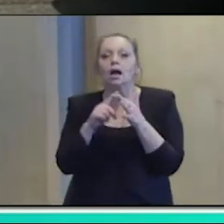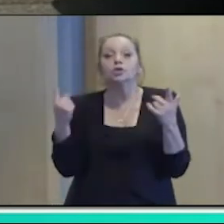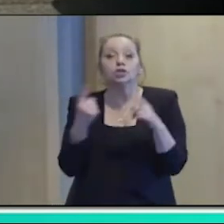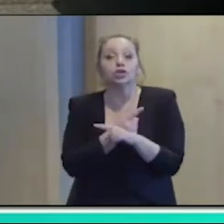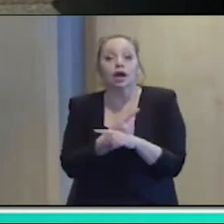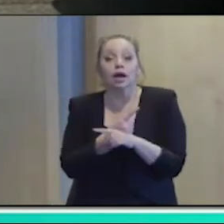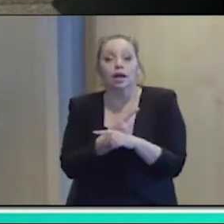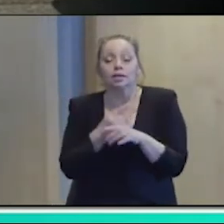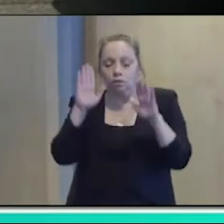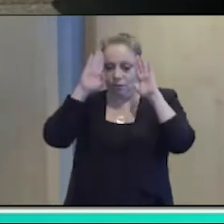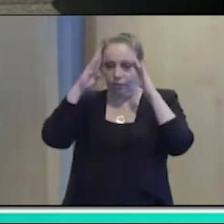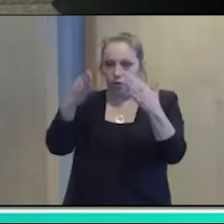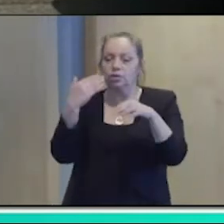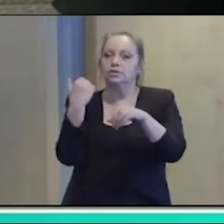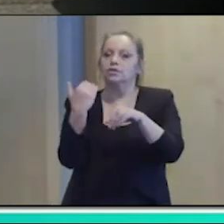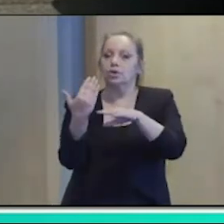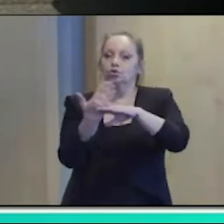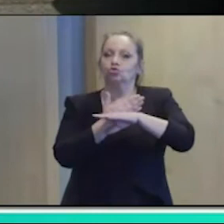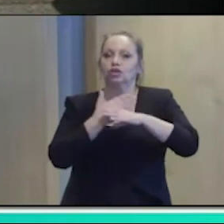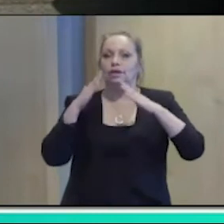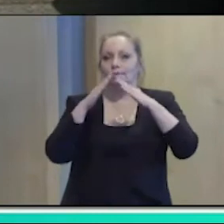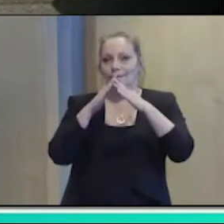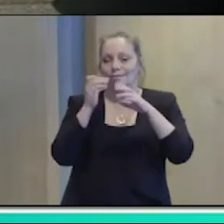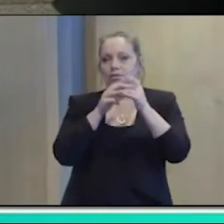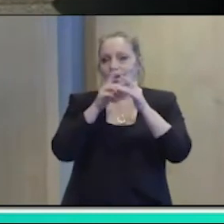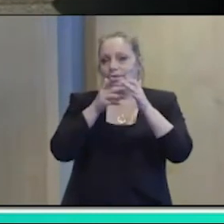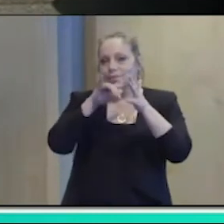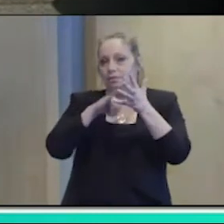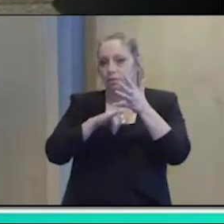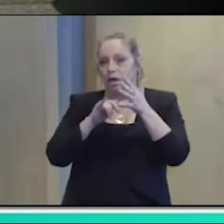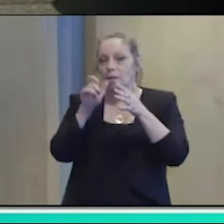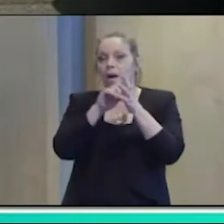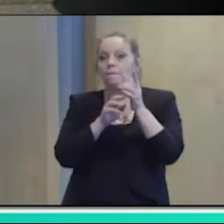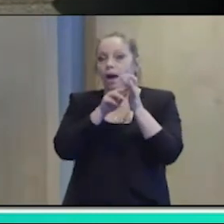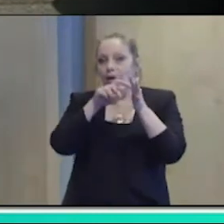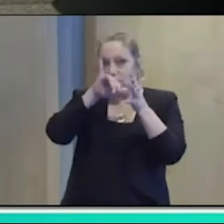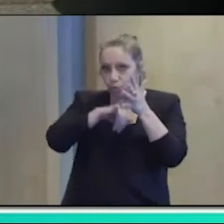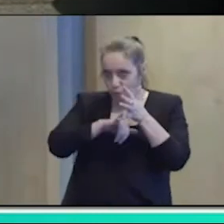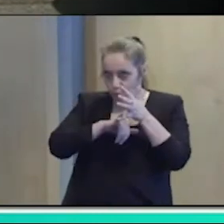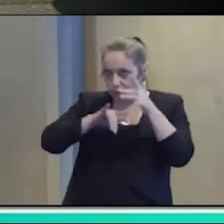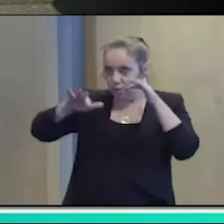on greenhouse gases although particles and clouds do have a role because they get get in the way